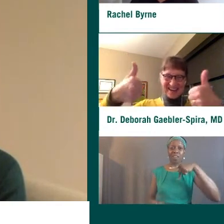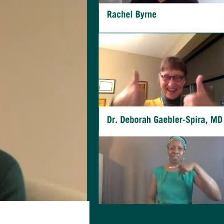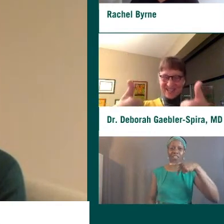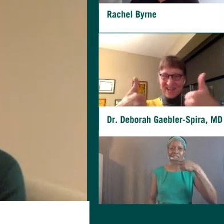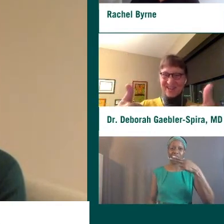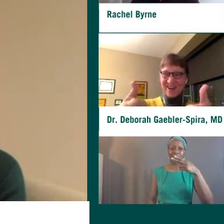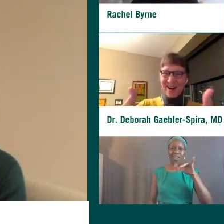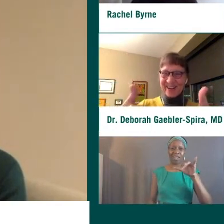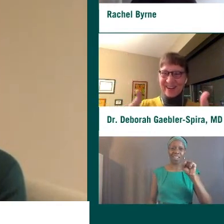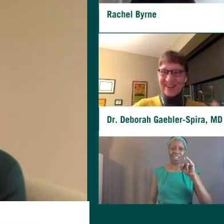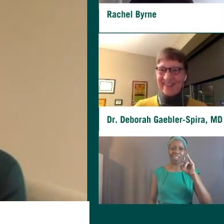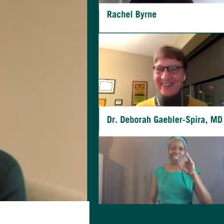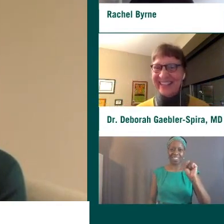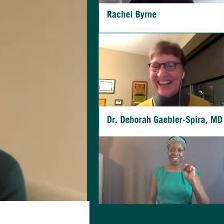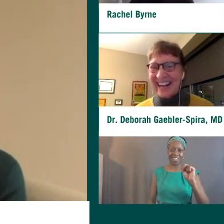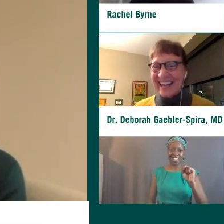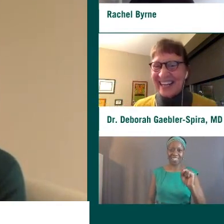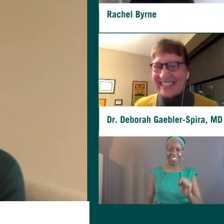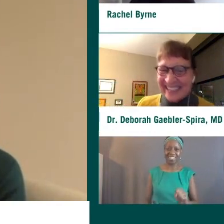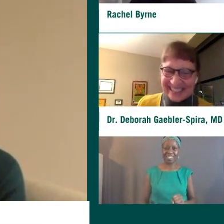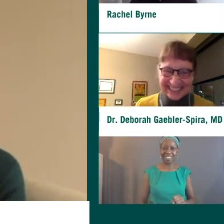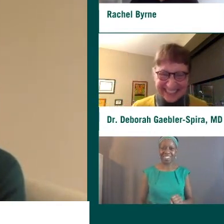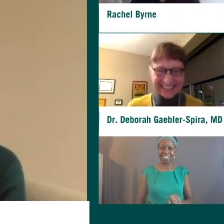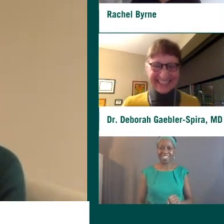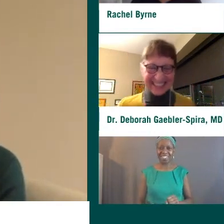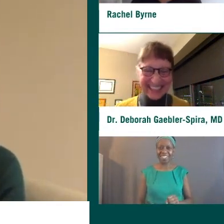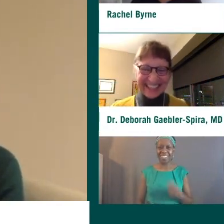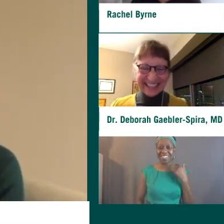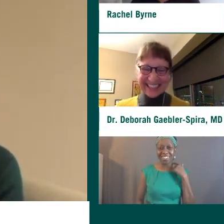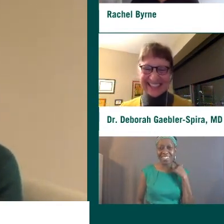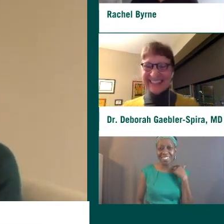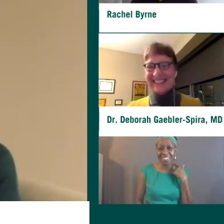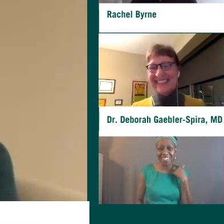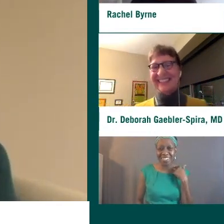Ah, Chicago. (all laugh)